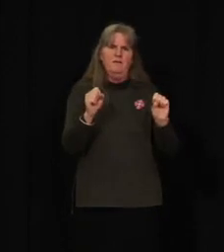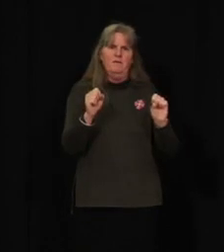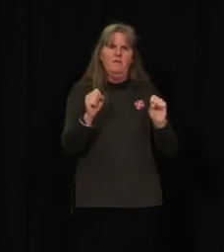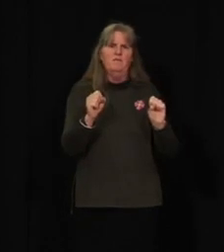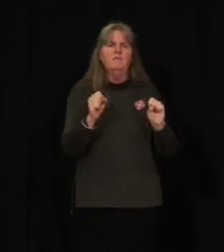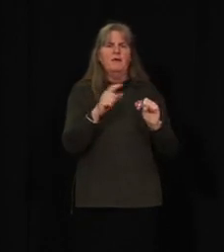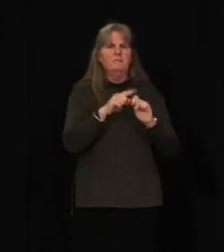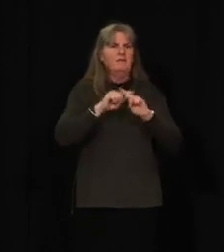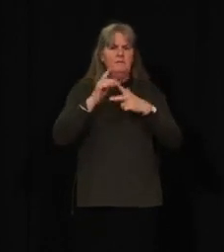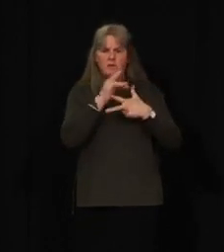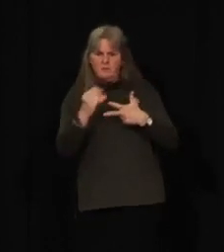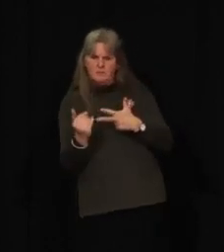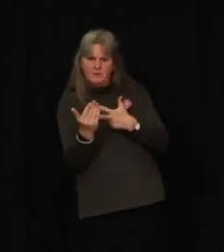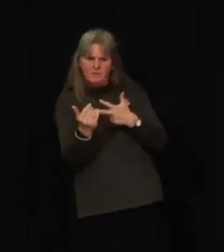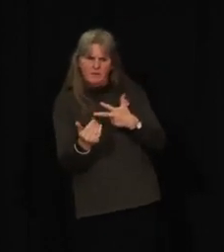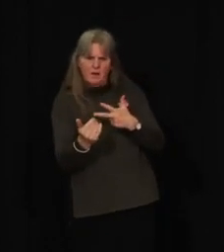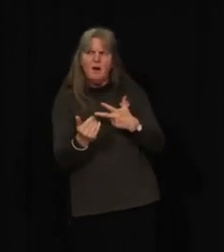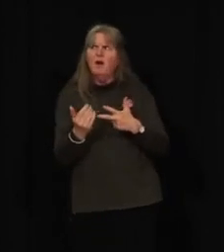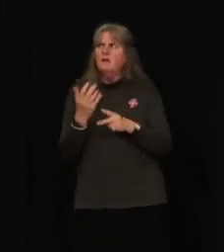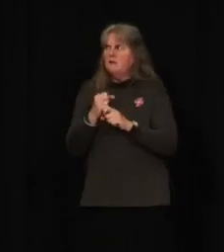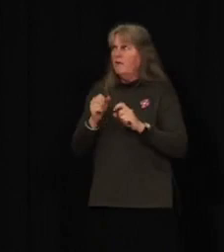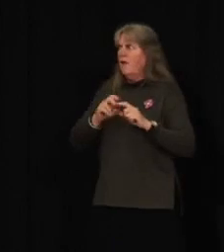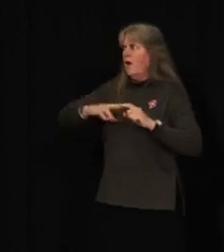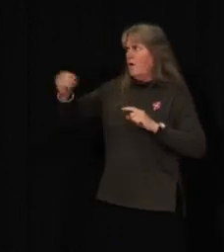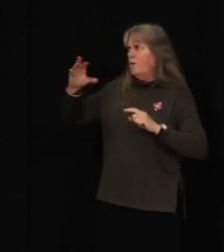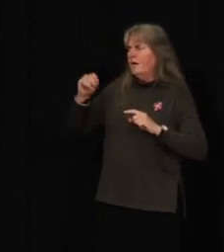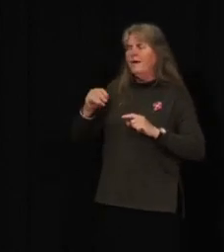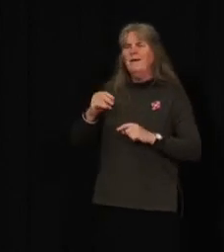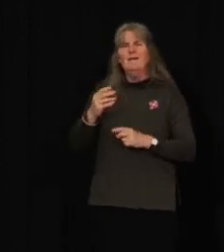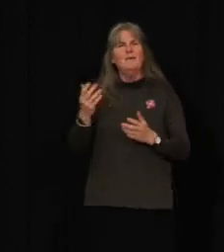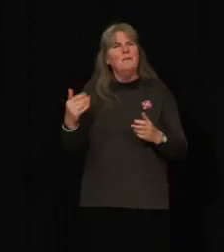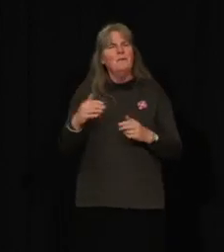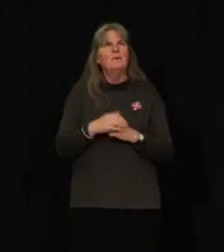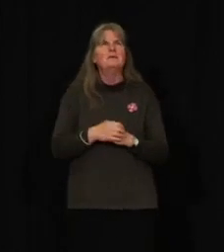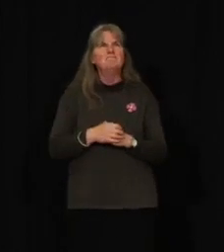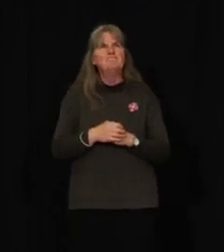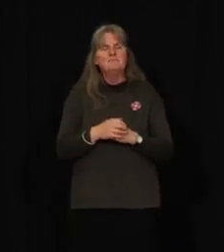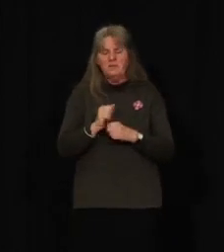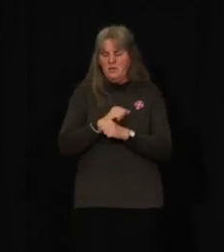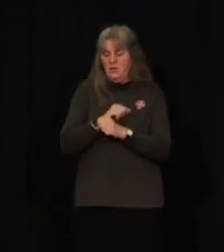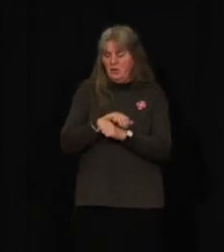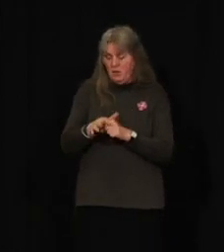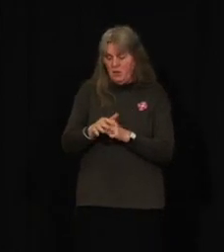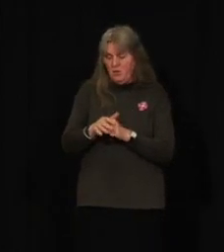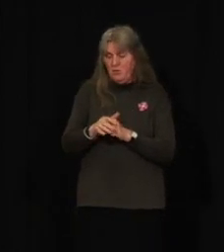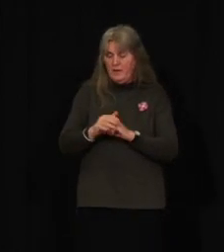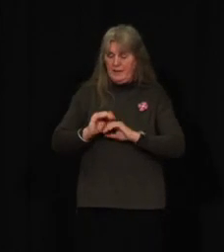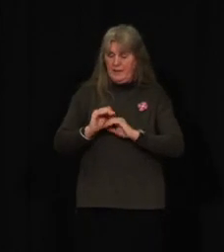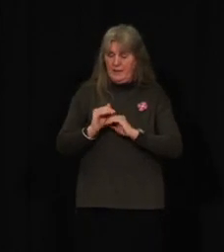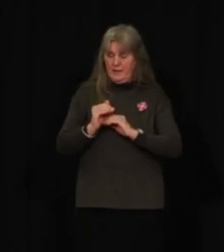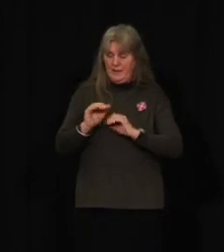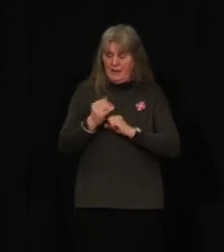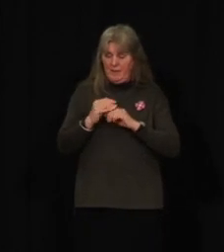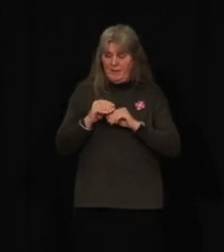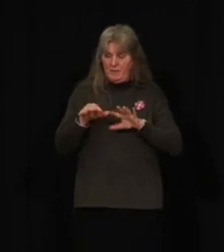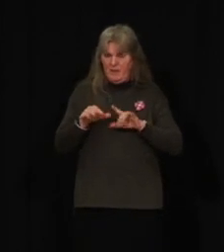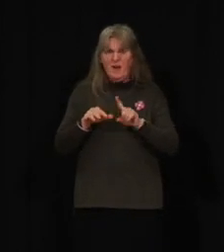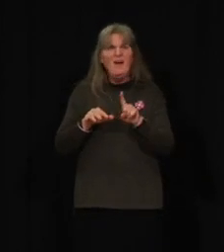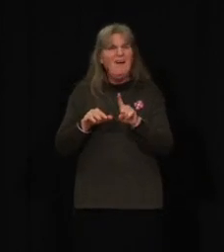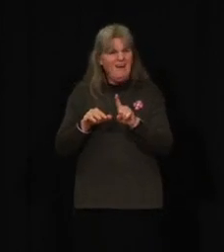options. Keeping the spread of COVID-19 under control is vital at these times, but so is helping